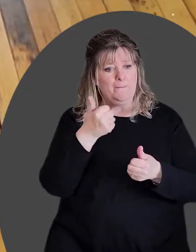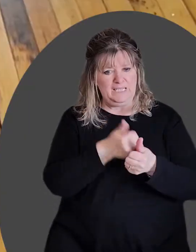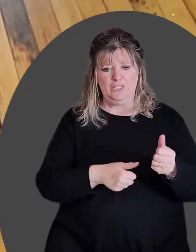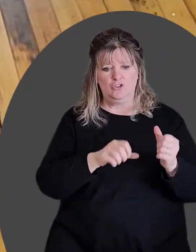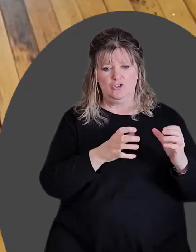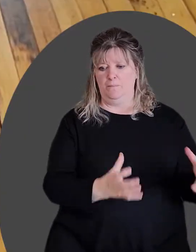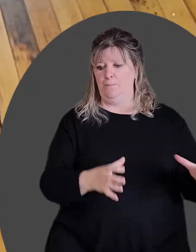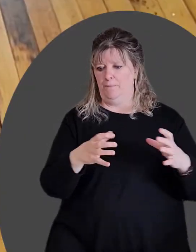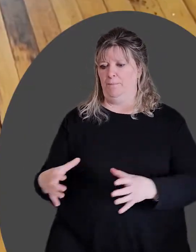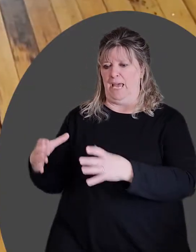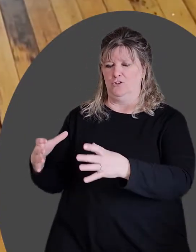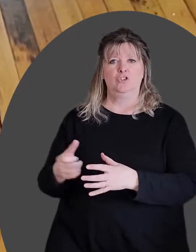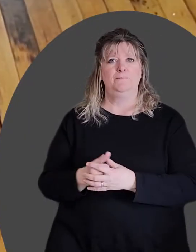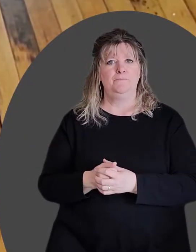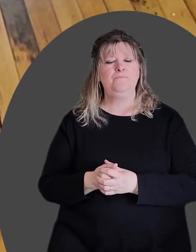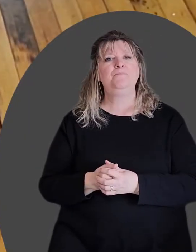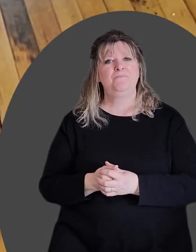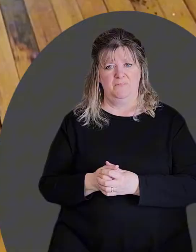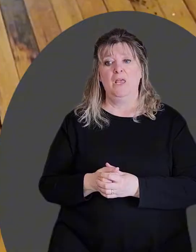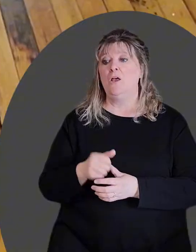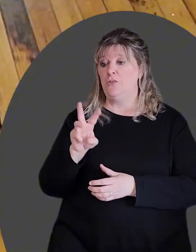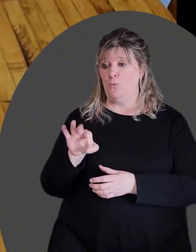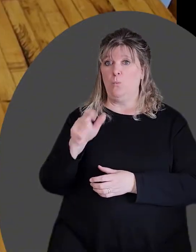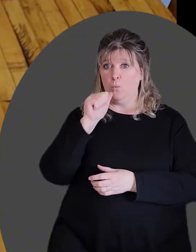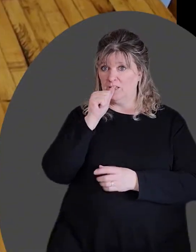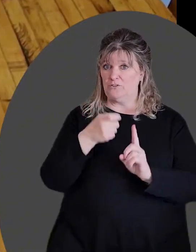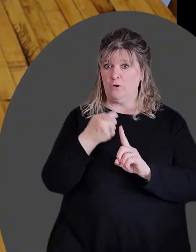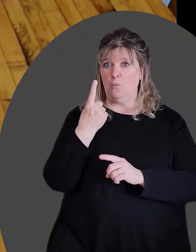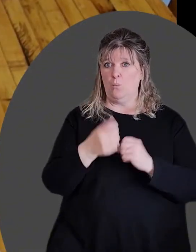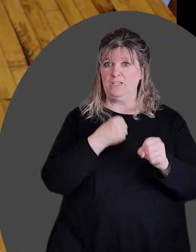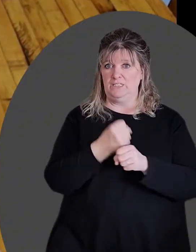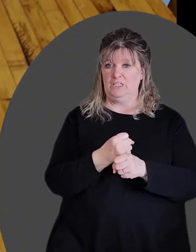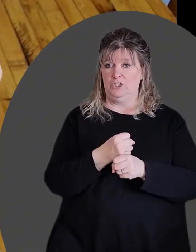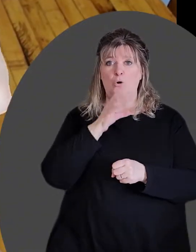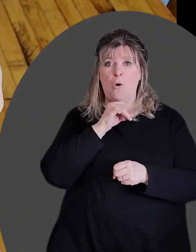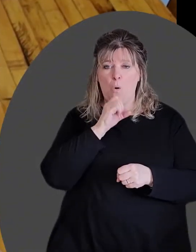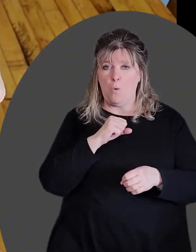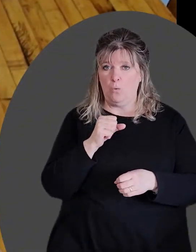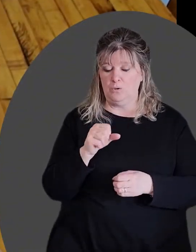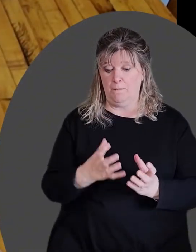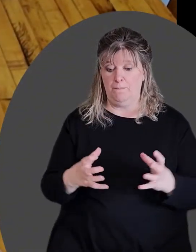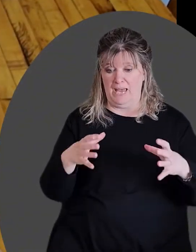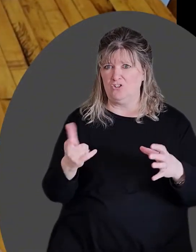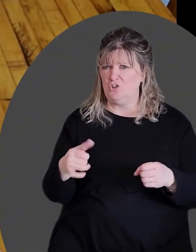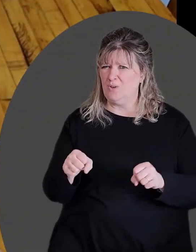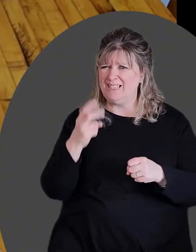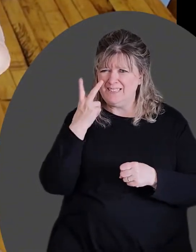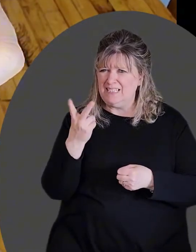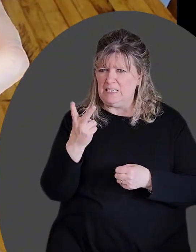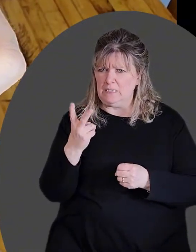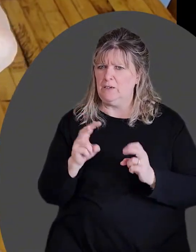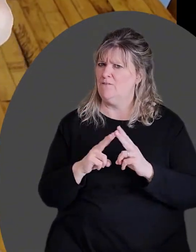these are the walnuts from the year old batch and you can see that they are very very